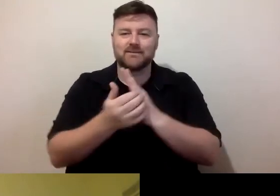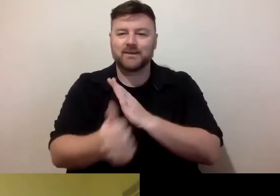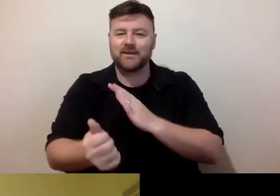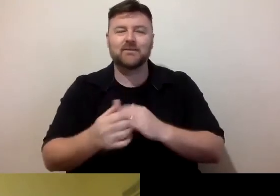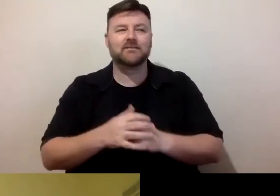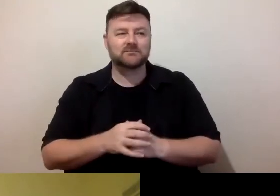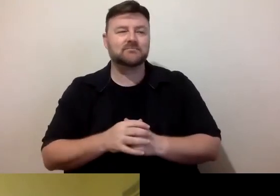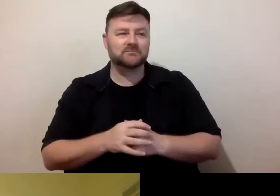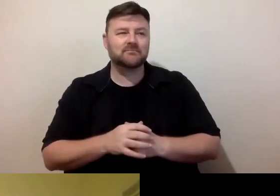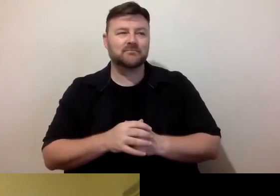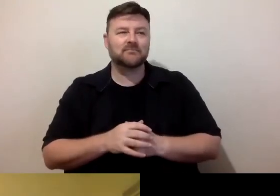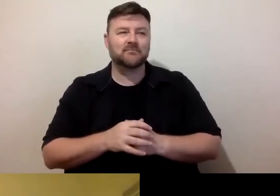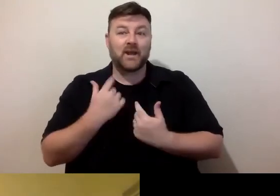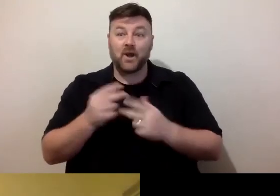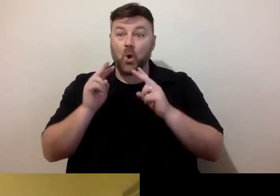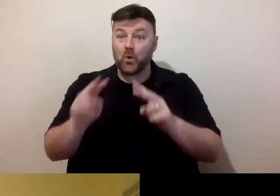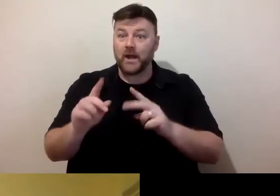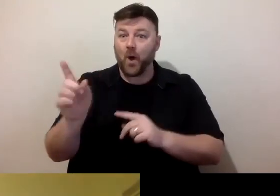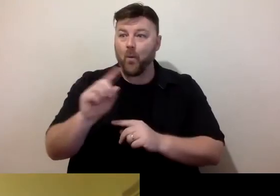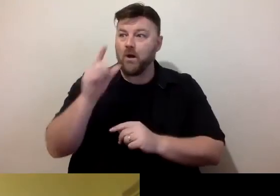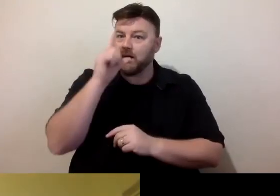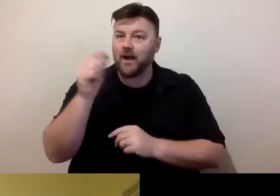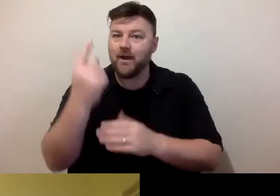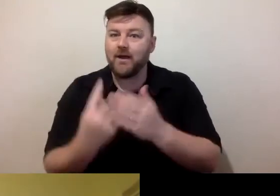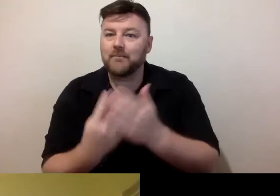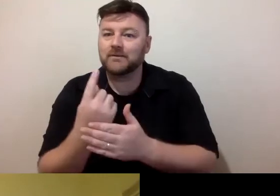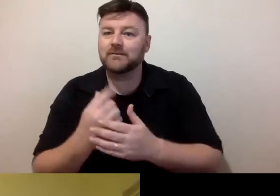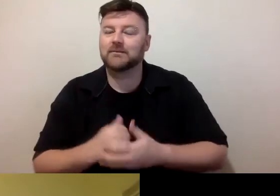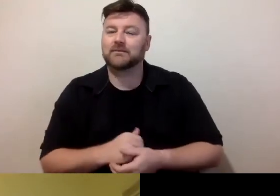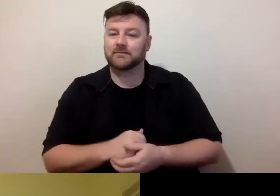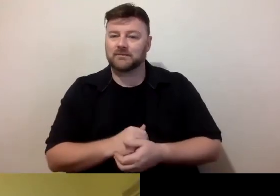potential before it's become clear to people who don't often work in